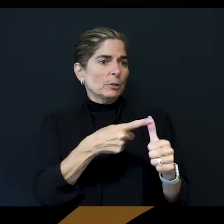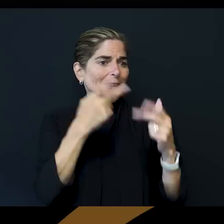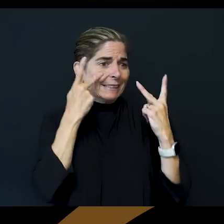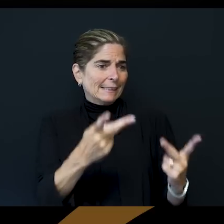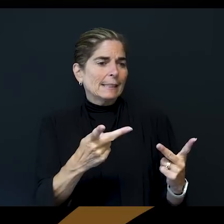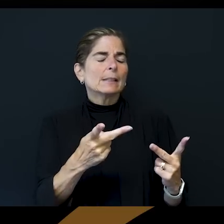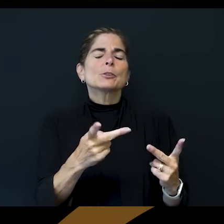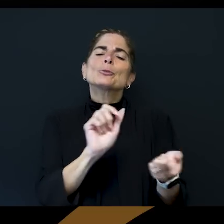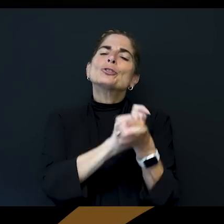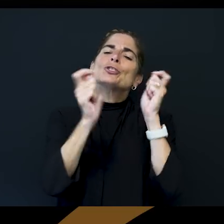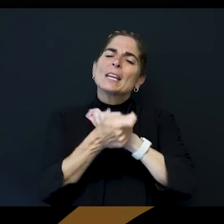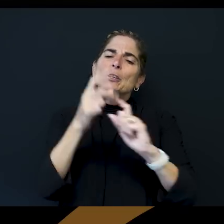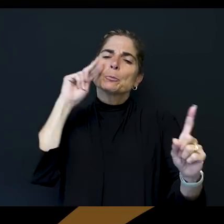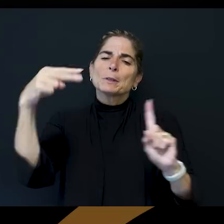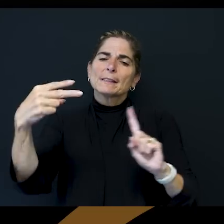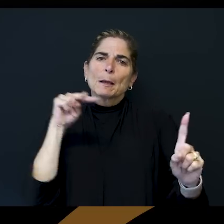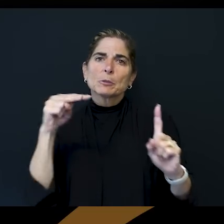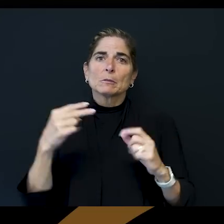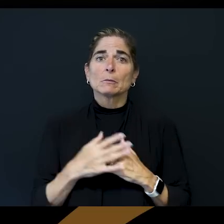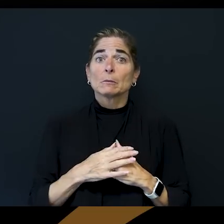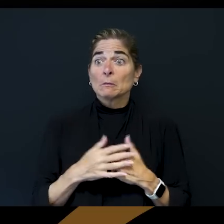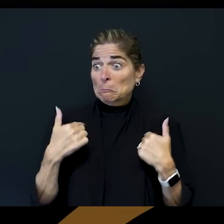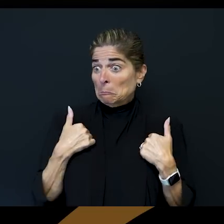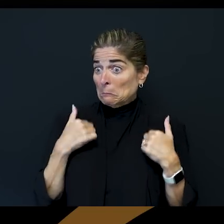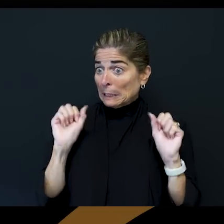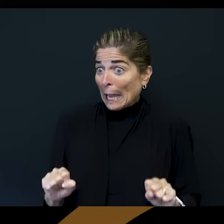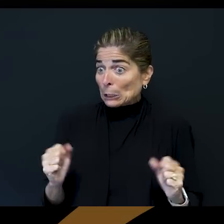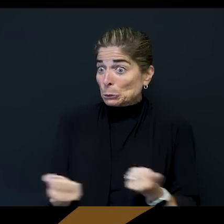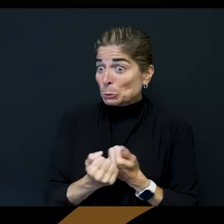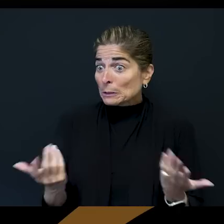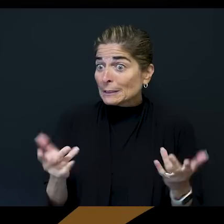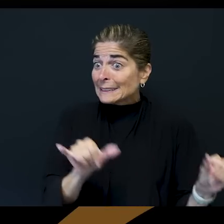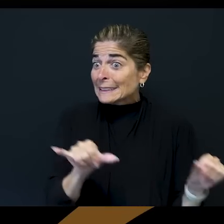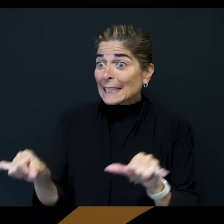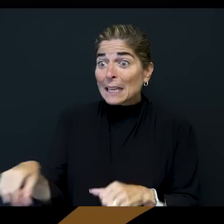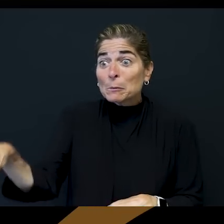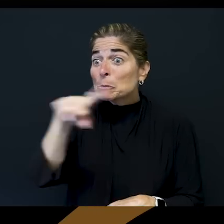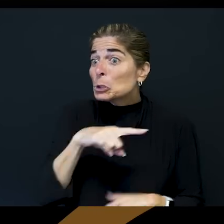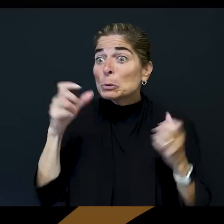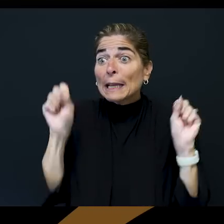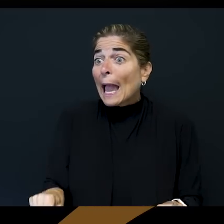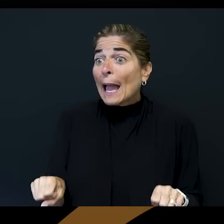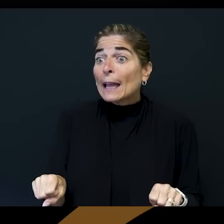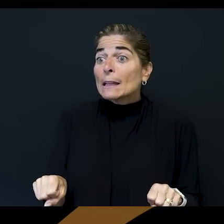I can do the same things as any other person, just in a different way.